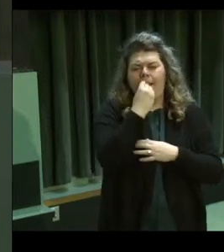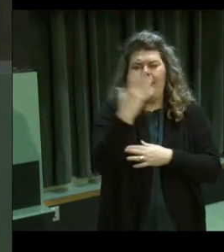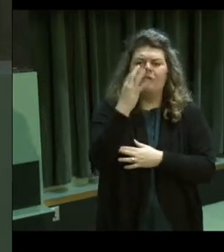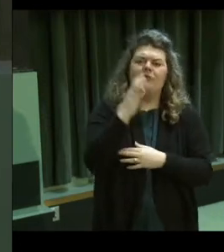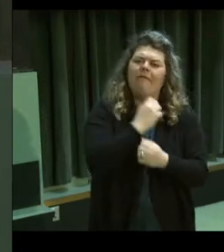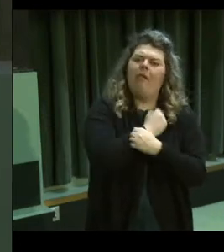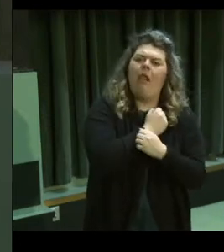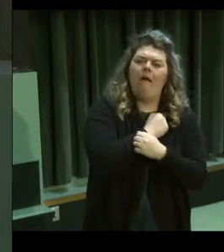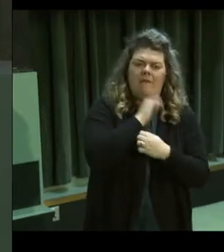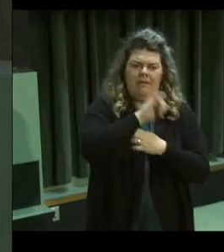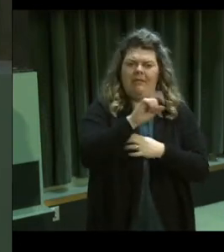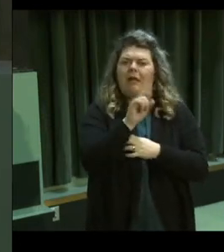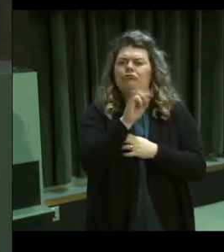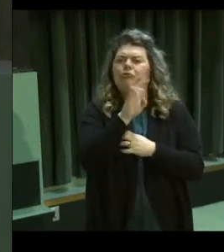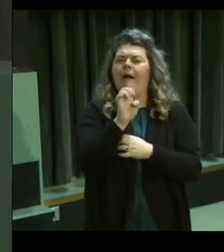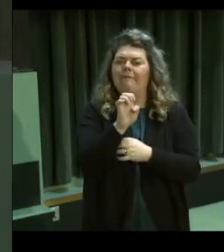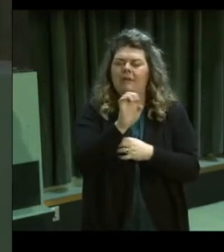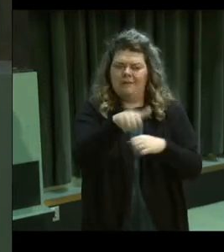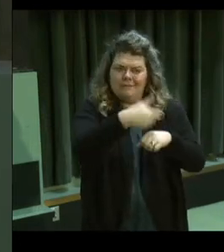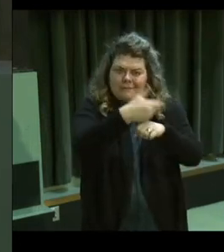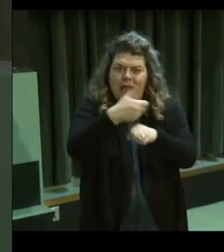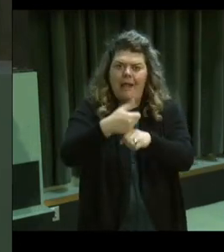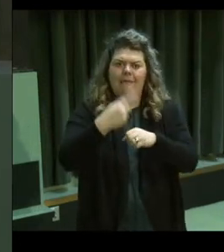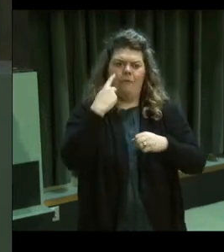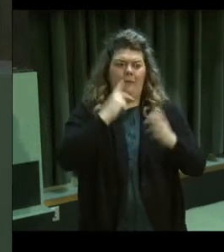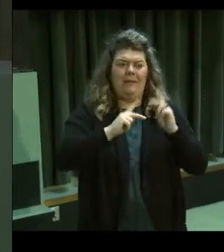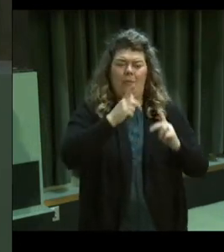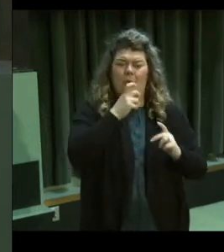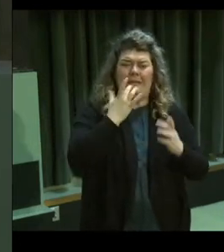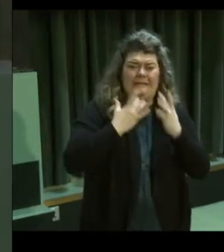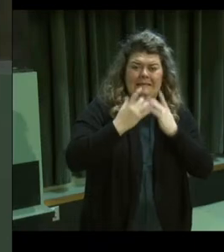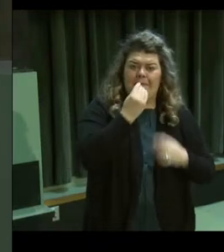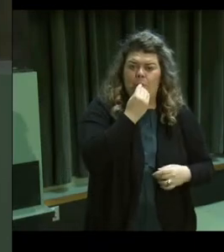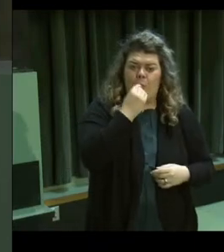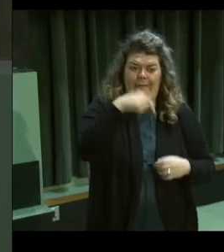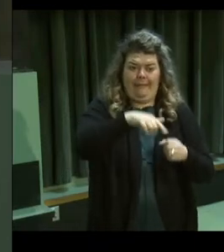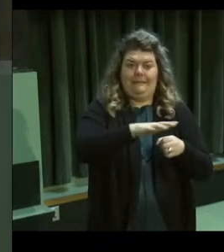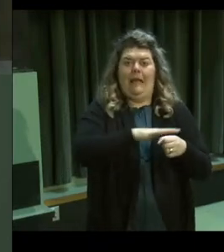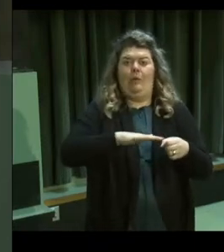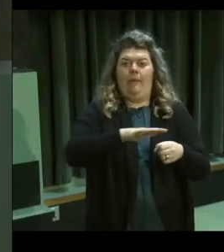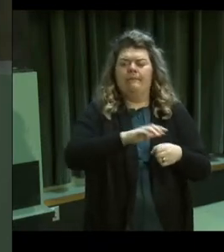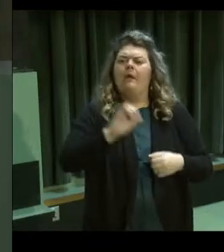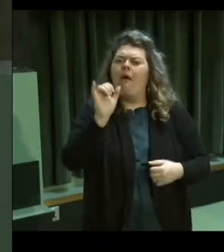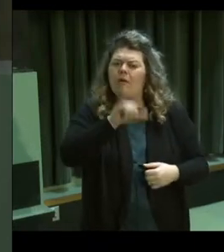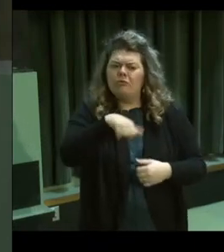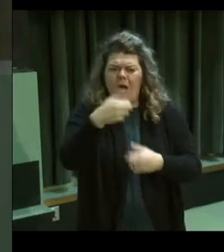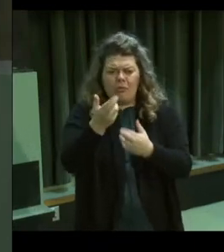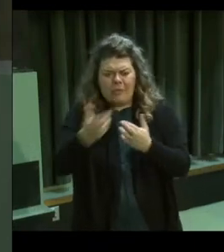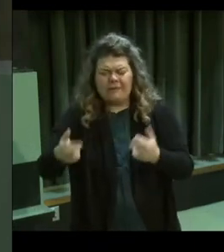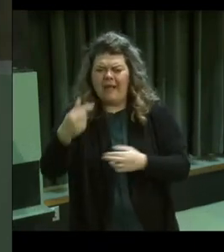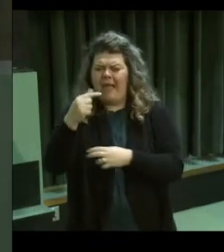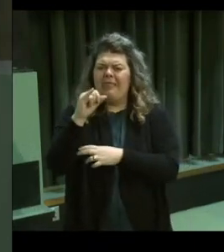Lunches of Love drive to support those facing food scarcity in